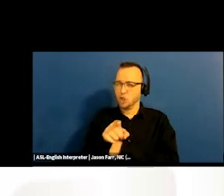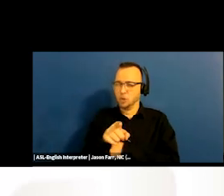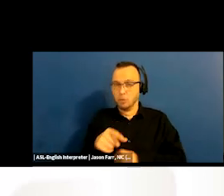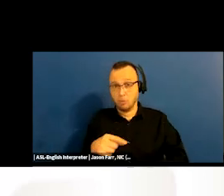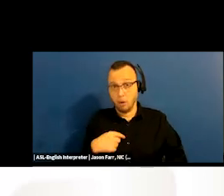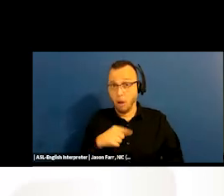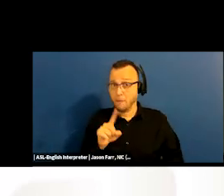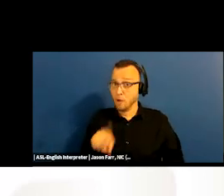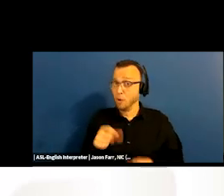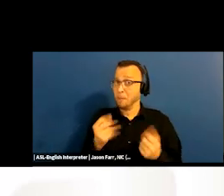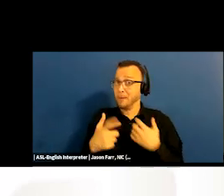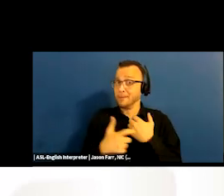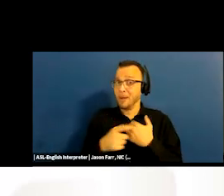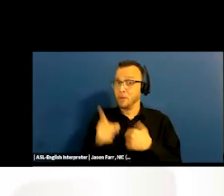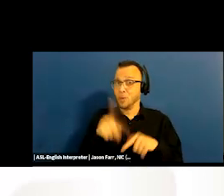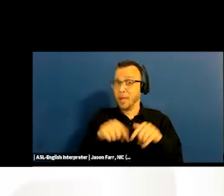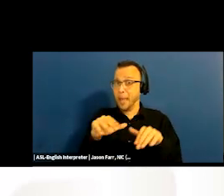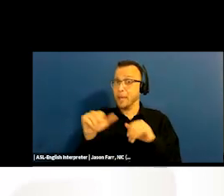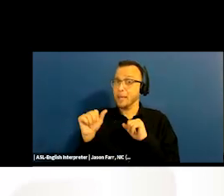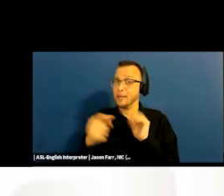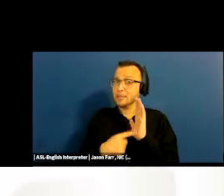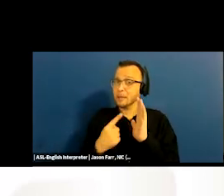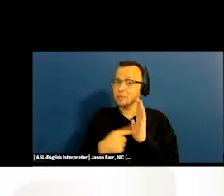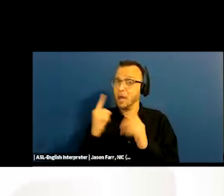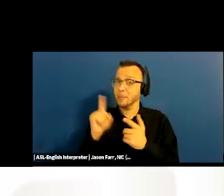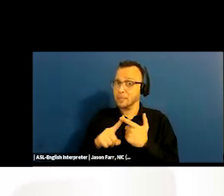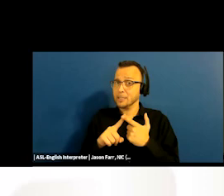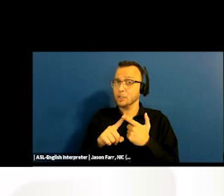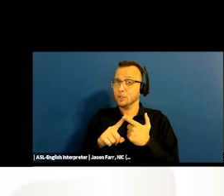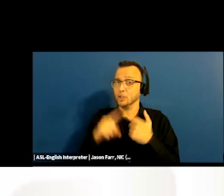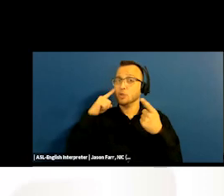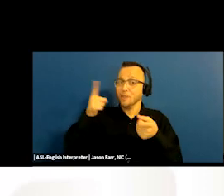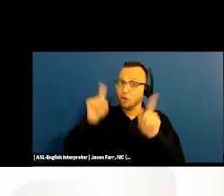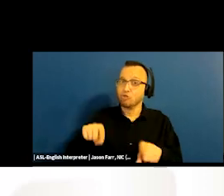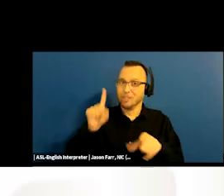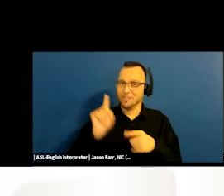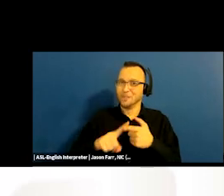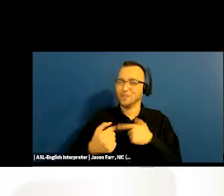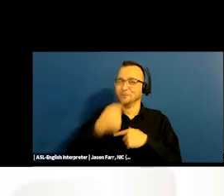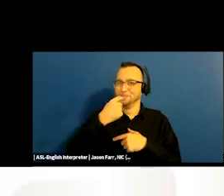Kind of like, let the choice be up to them. And then also don't give false promises. Don't say like, hey, if they go to the hospital,